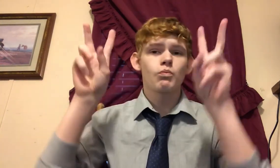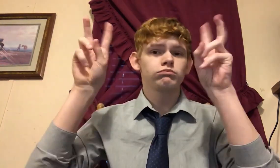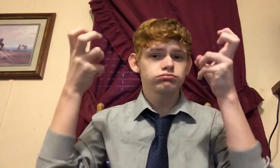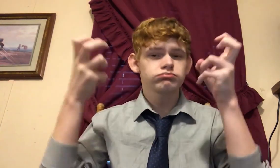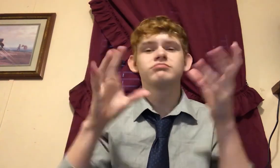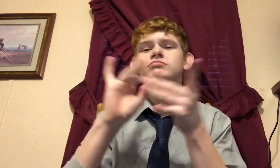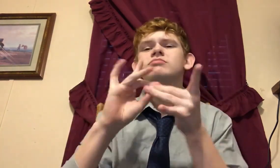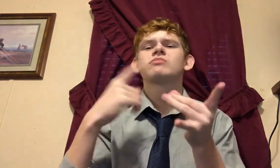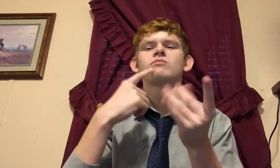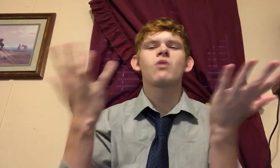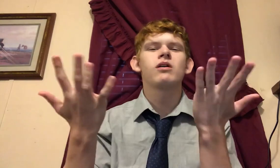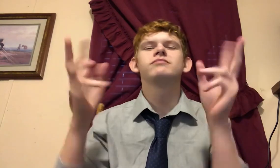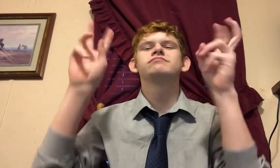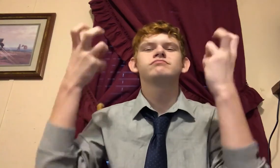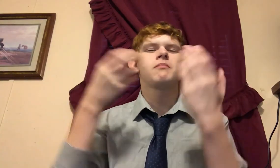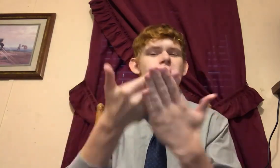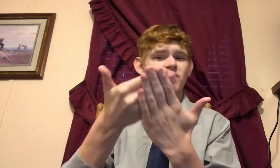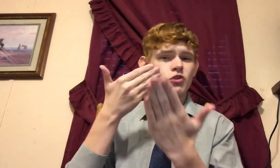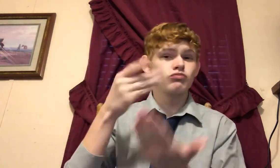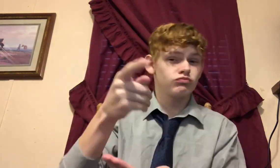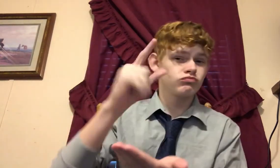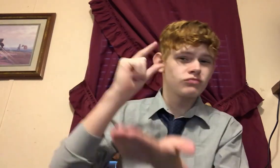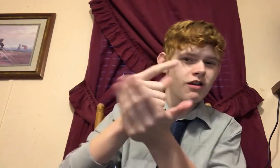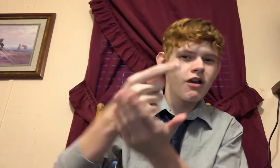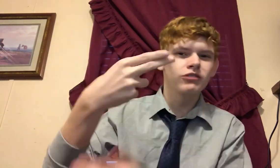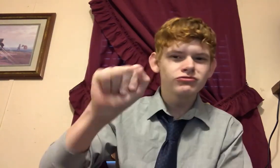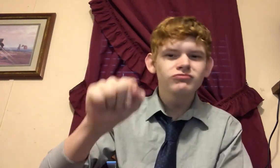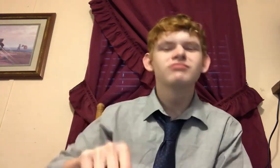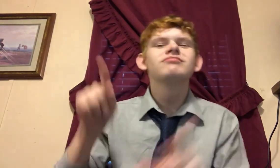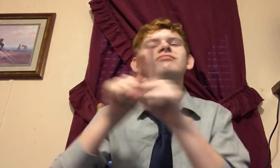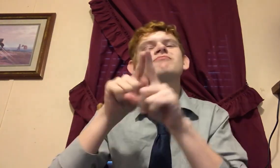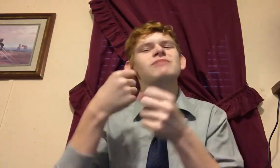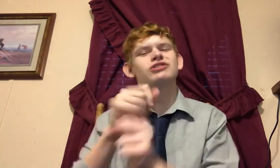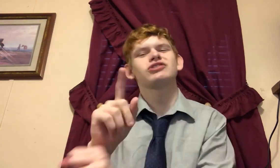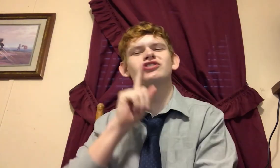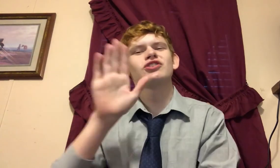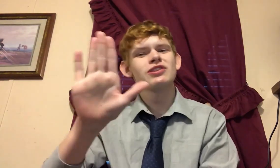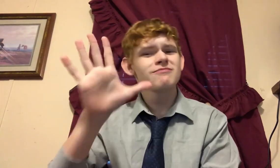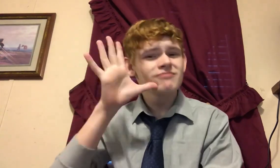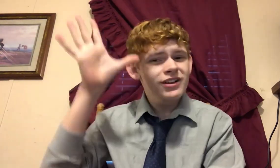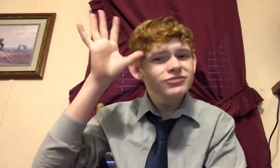There is a quote that says, "Before you graduate high school, also make sure your parents,